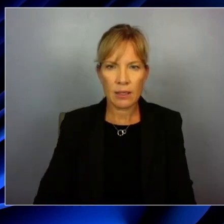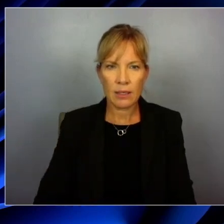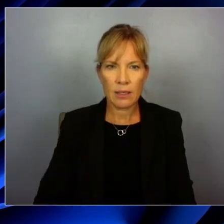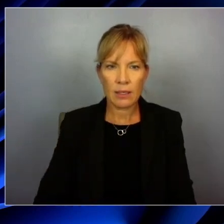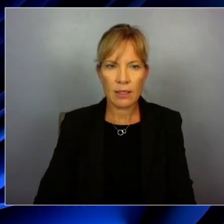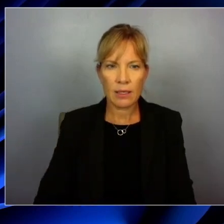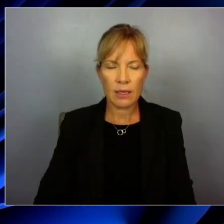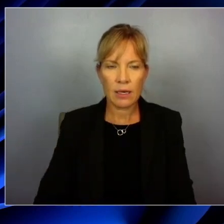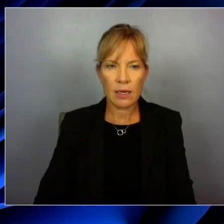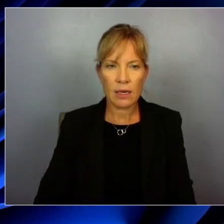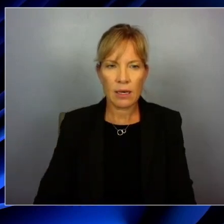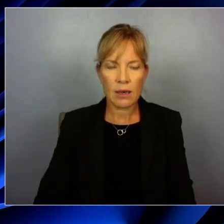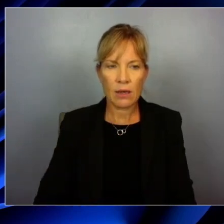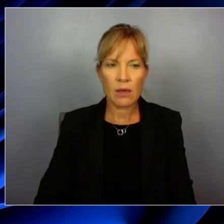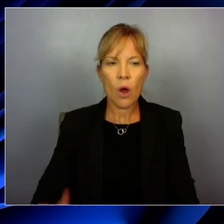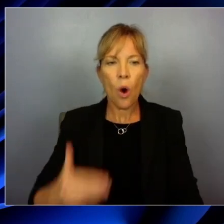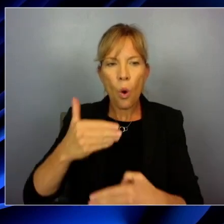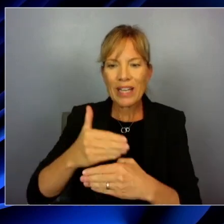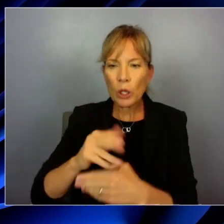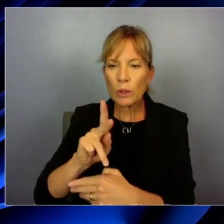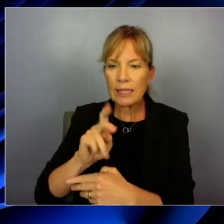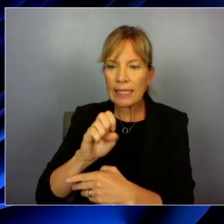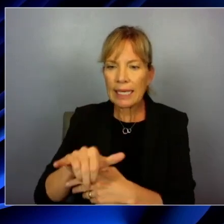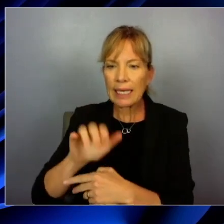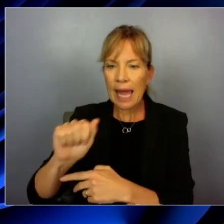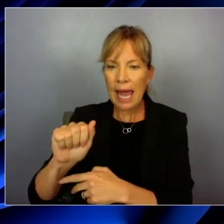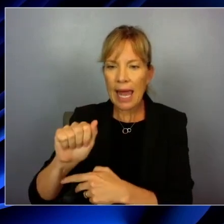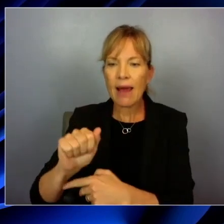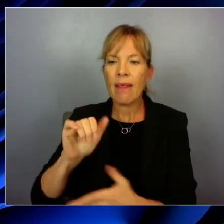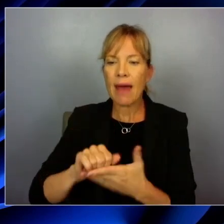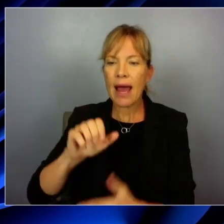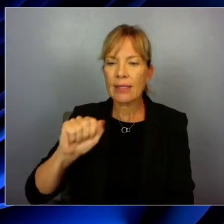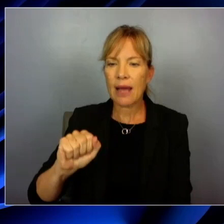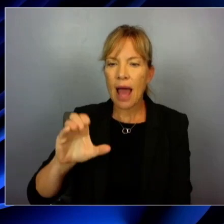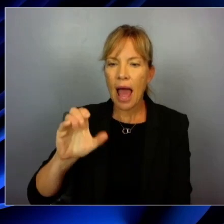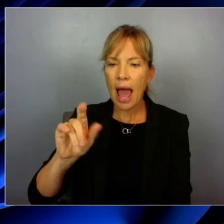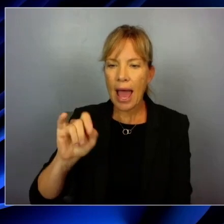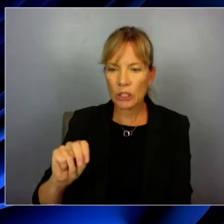Windows Key A into the Action Center. You'll see that accessibility is right